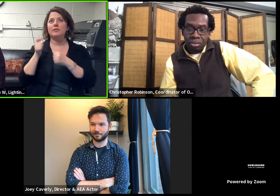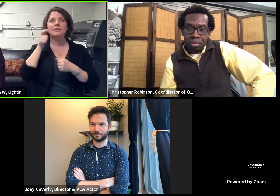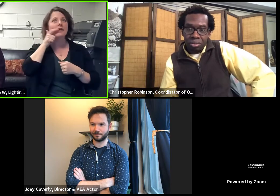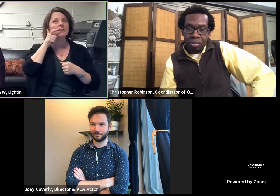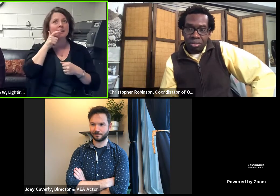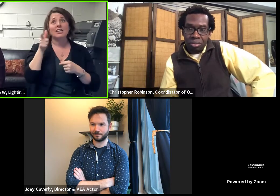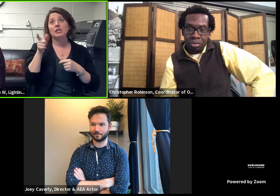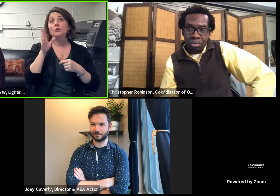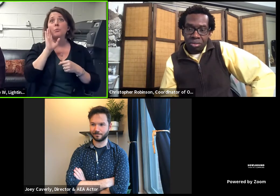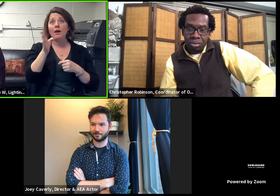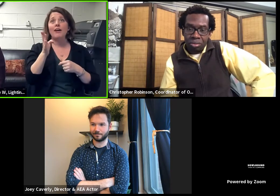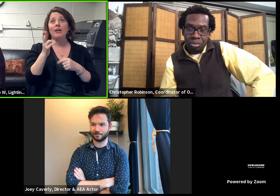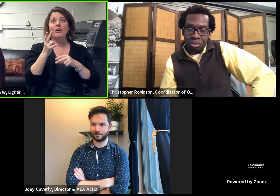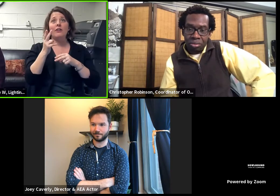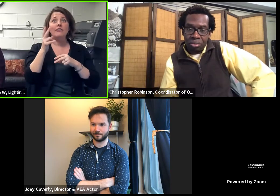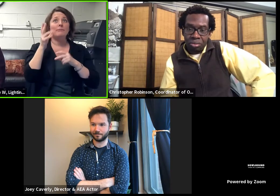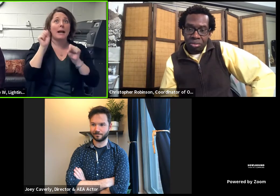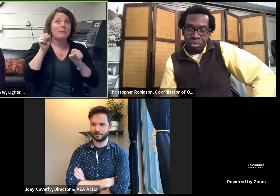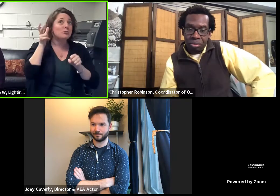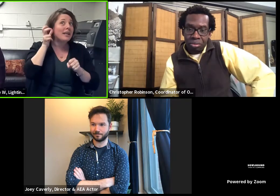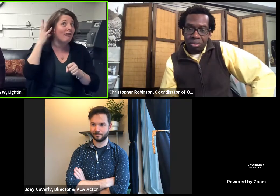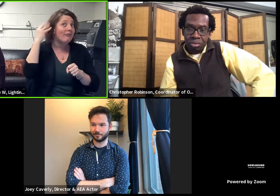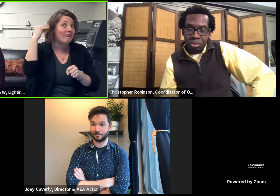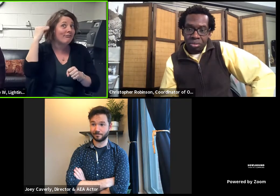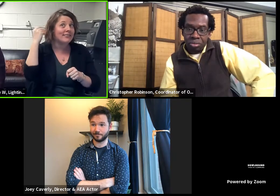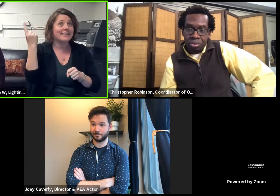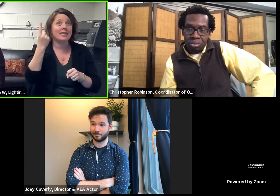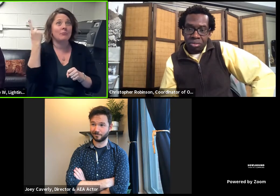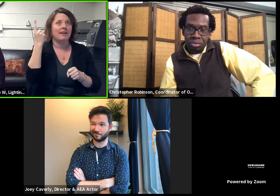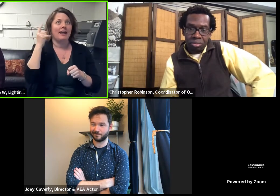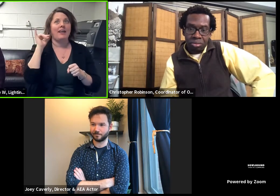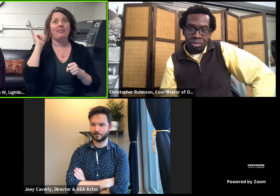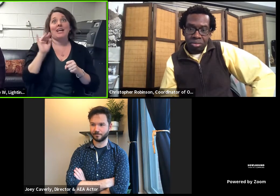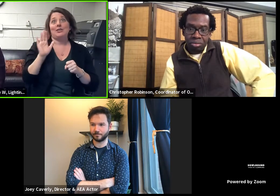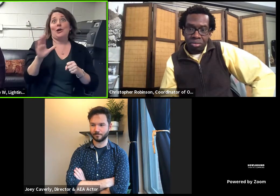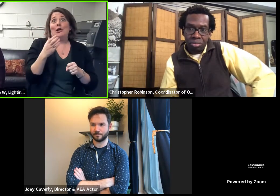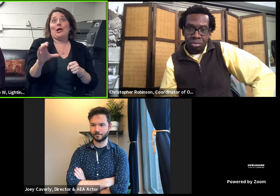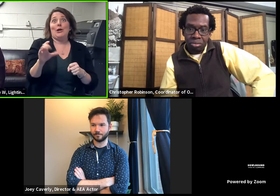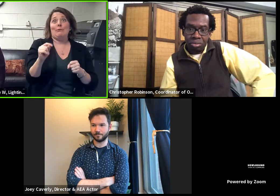and it was a challenge with the headsets, but they could hear something was happening, right?